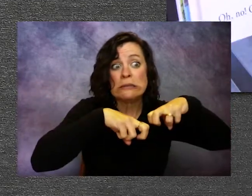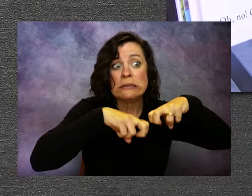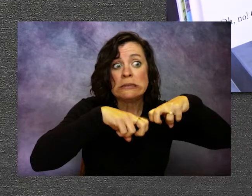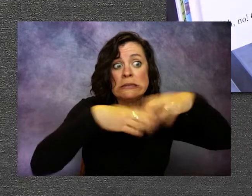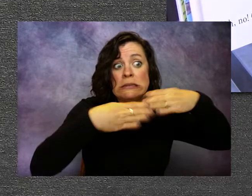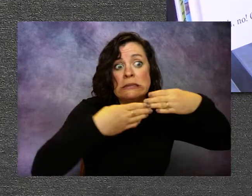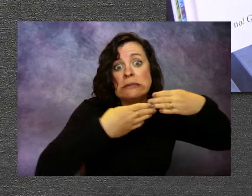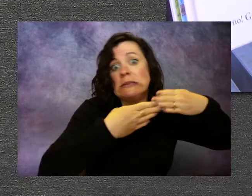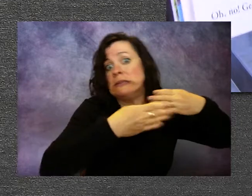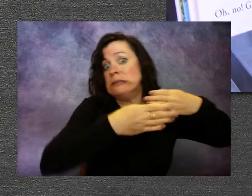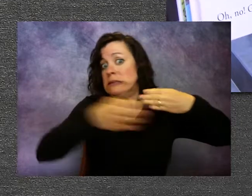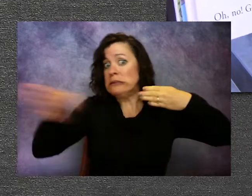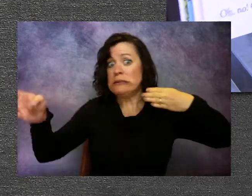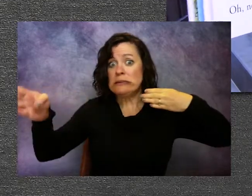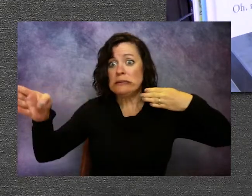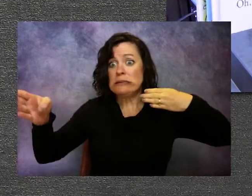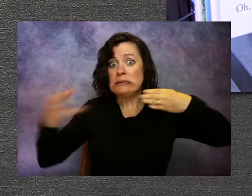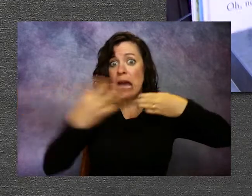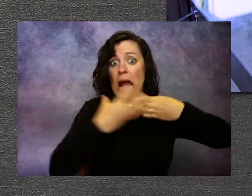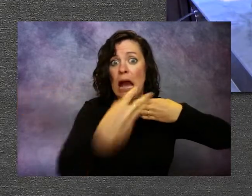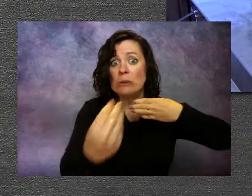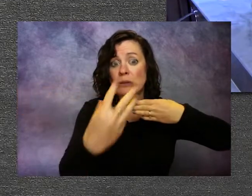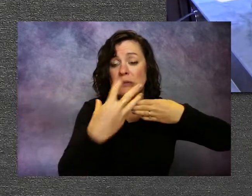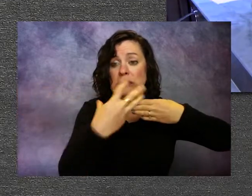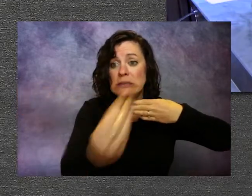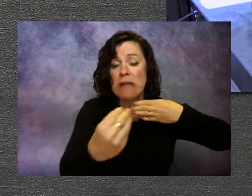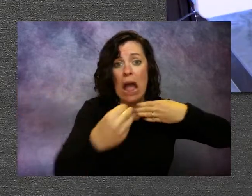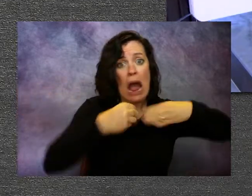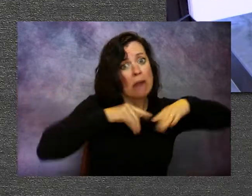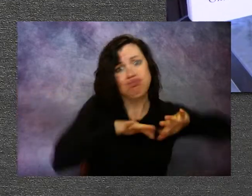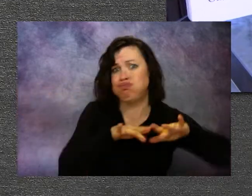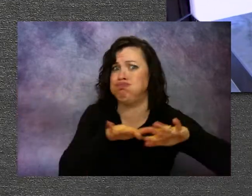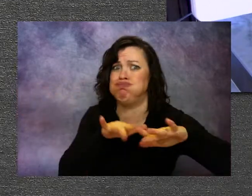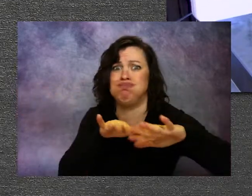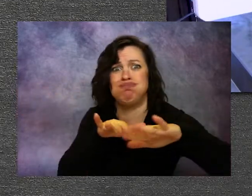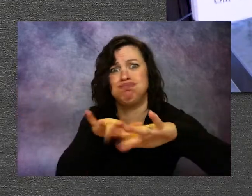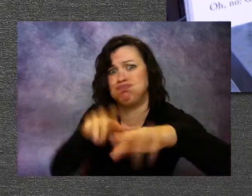Oh, no, George let the pigs out of the pen.